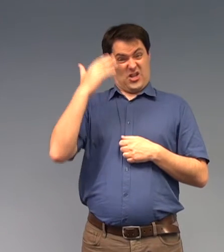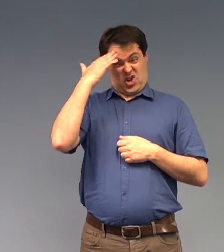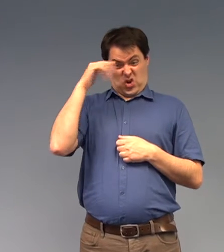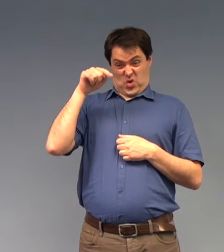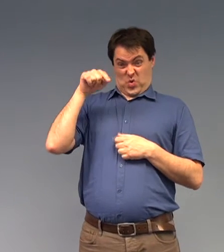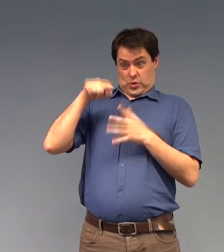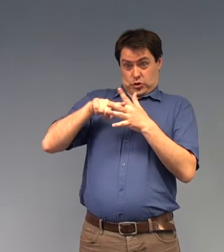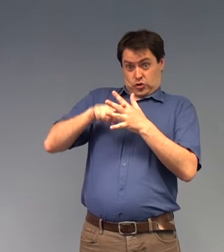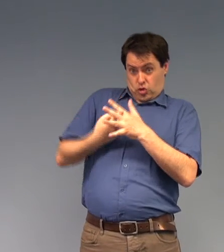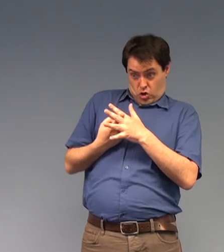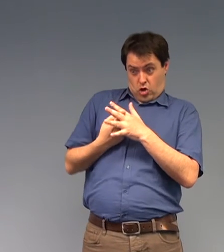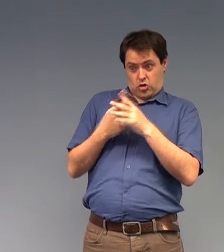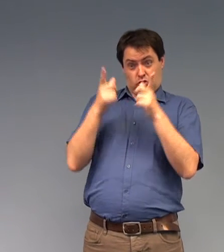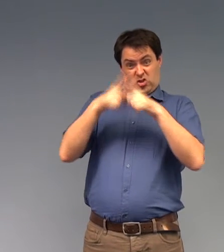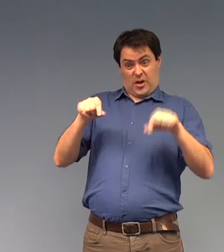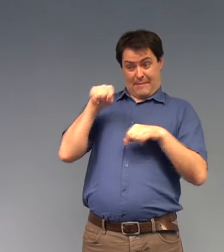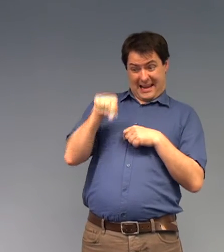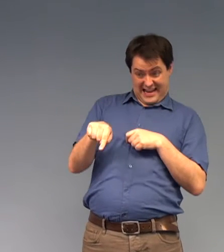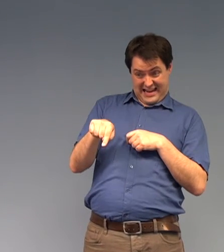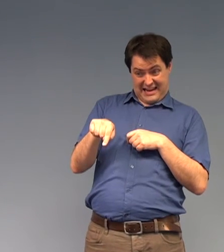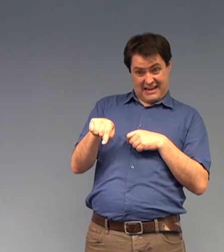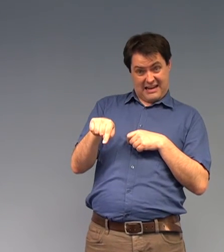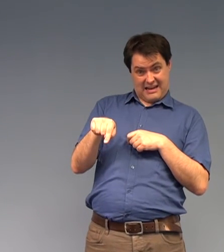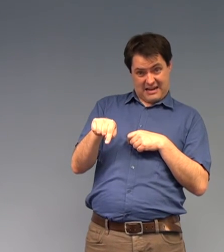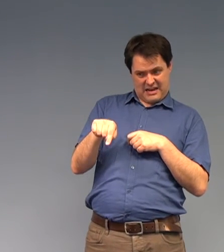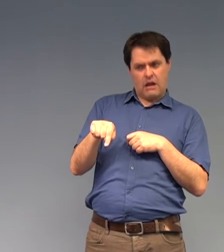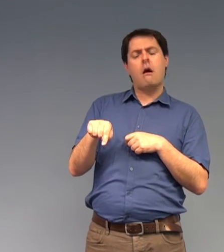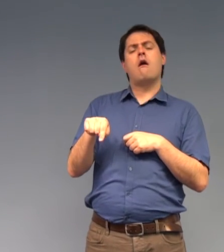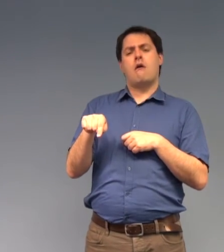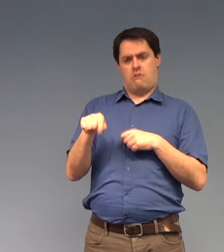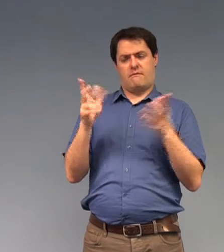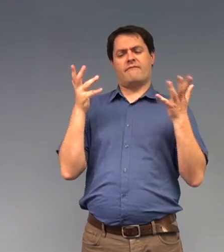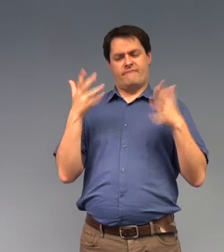or it could be "spread" without any -- in a very neutral fashion.